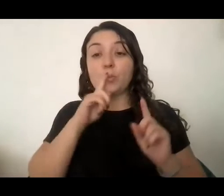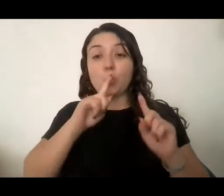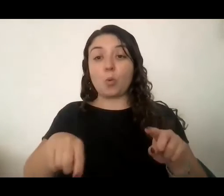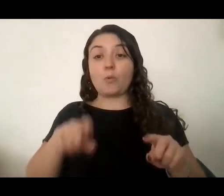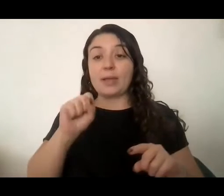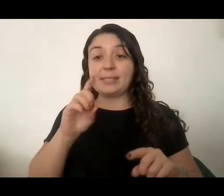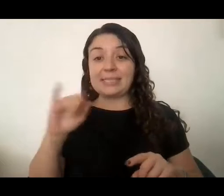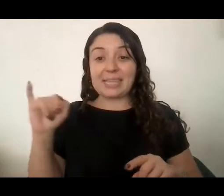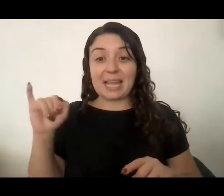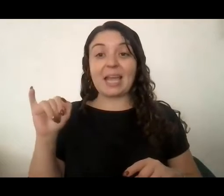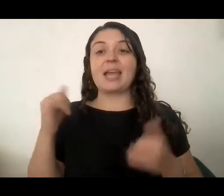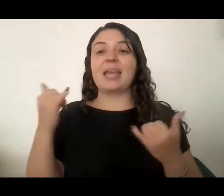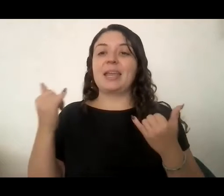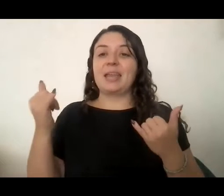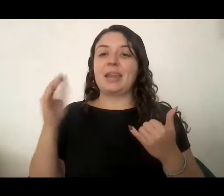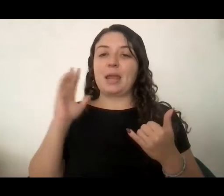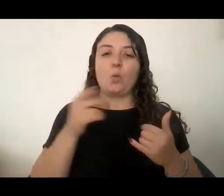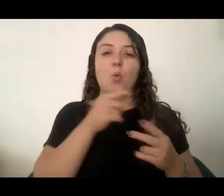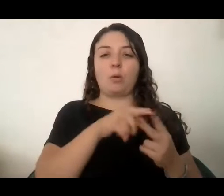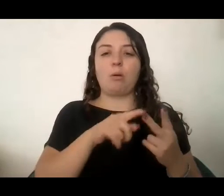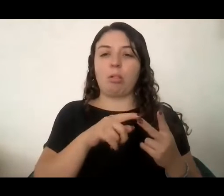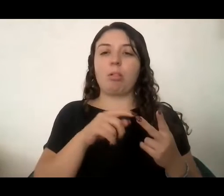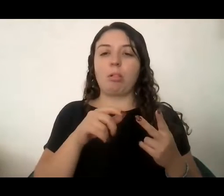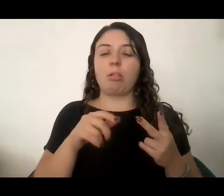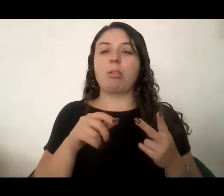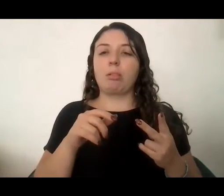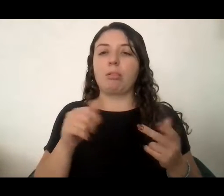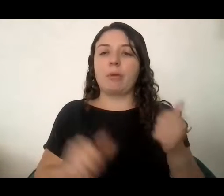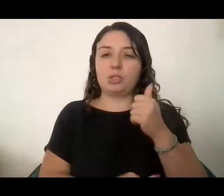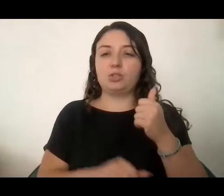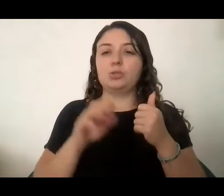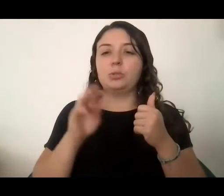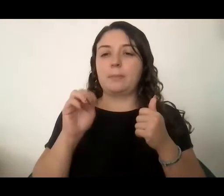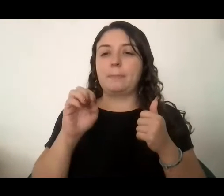you are essentially reporting for the sake of your Medicare eligibility. So you are taking care of